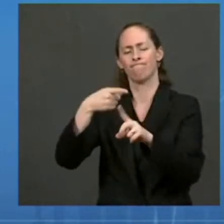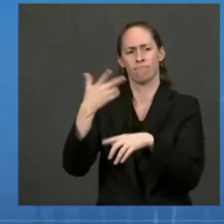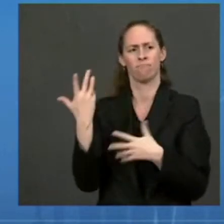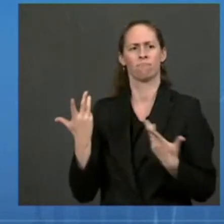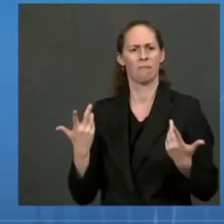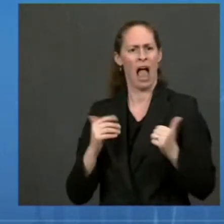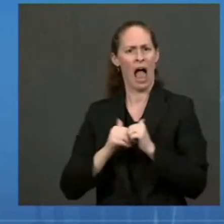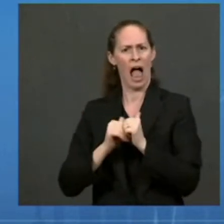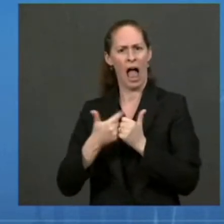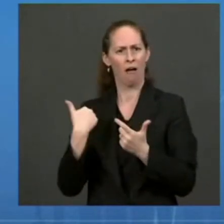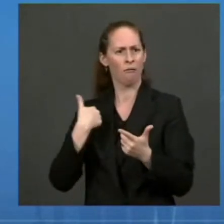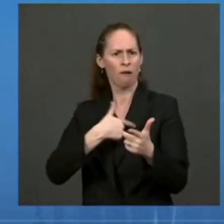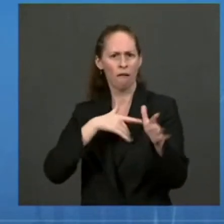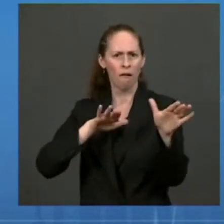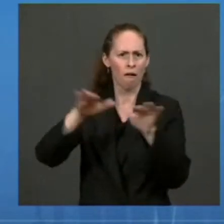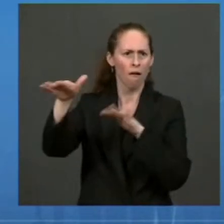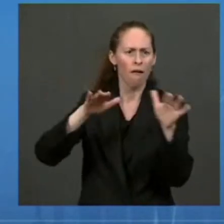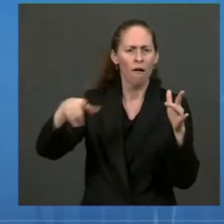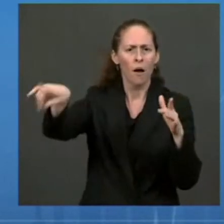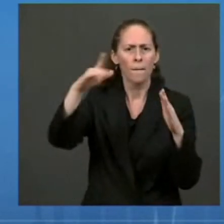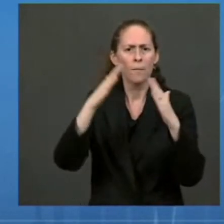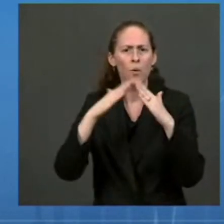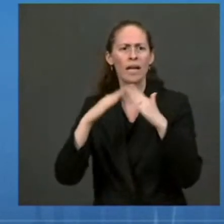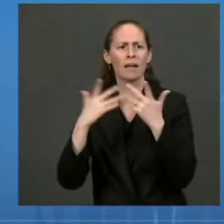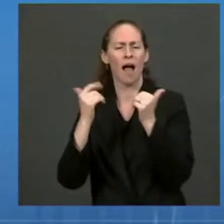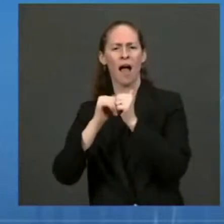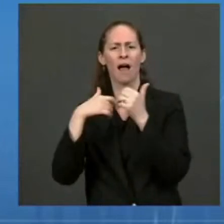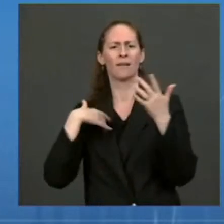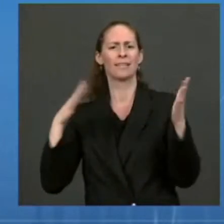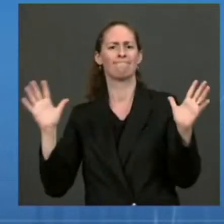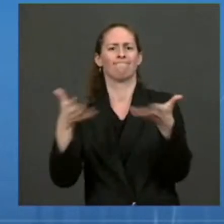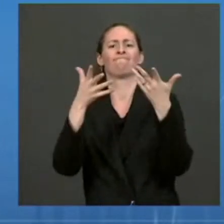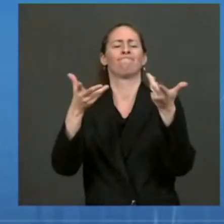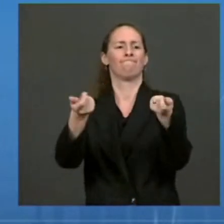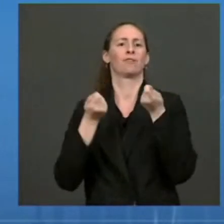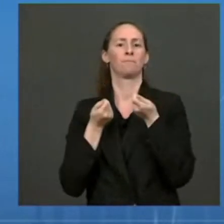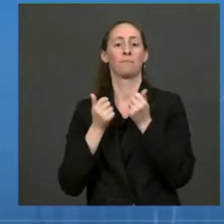SHOTS. I WANT TO EMPHASIZE, YOU SPEAK